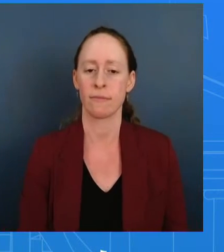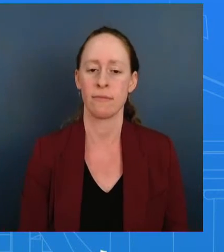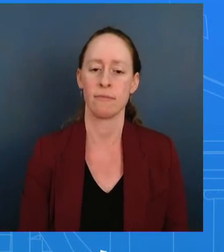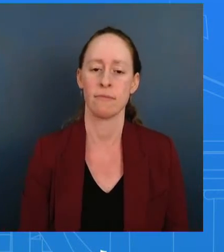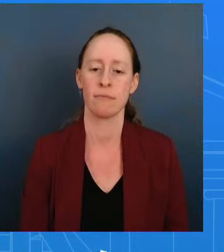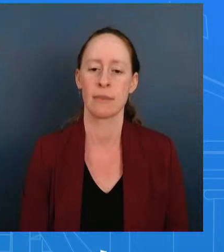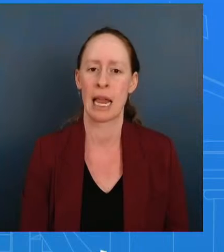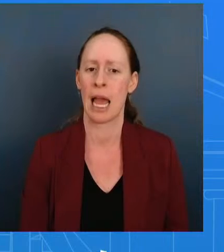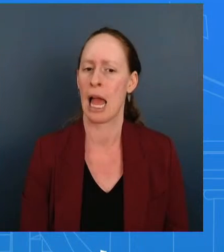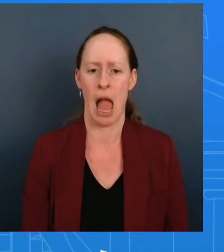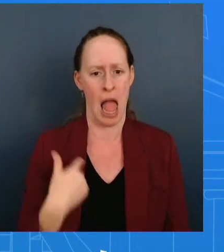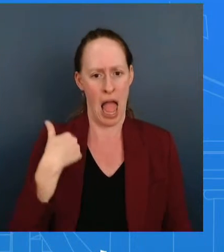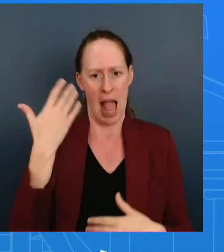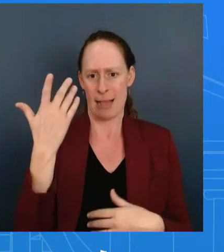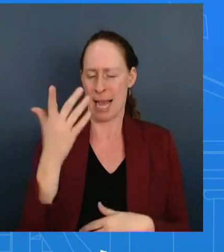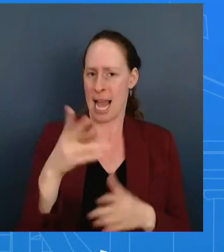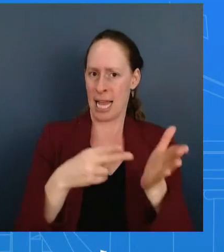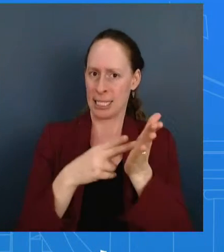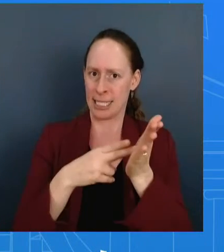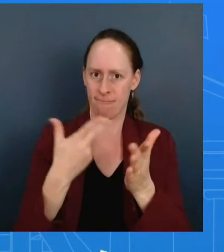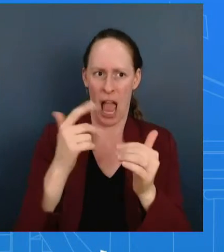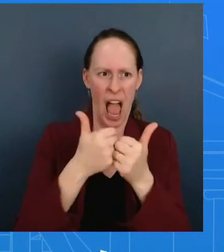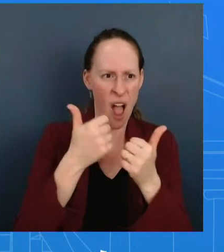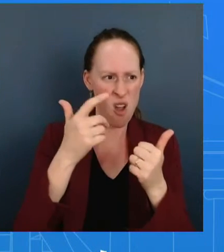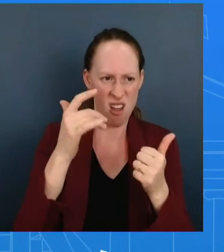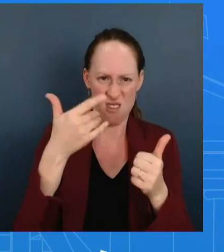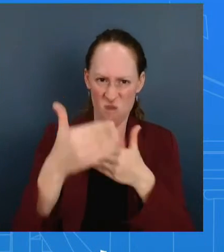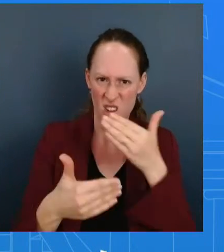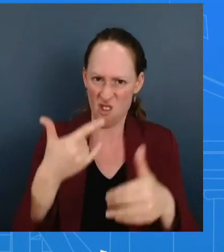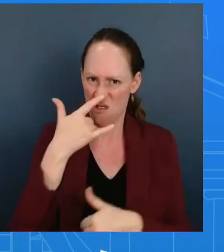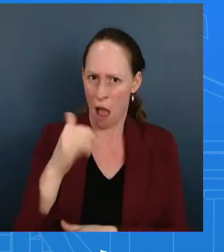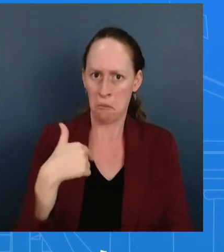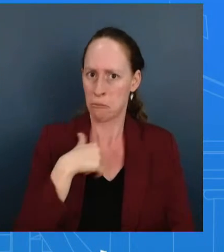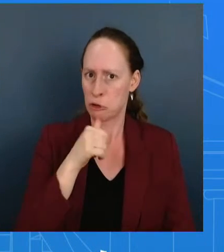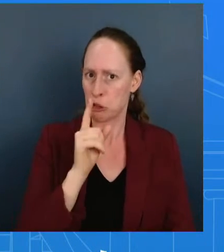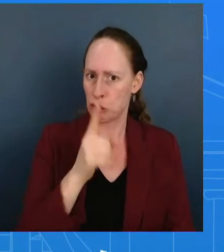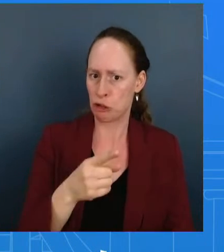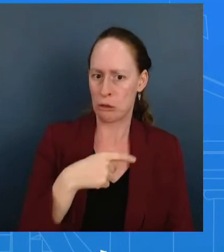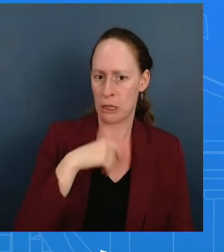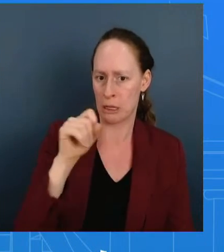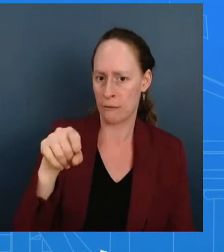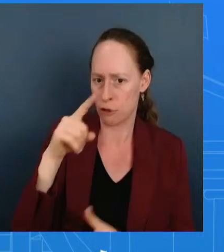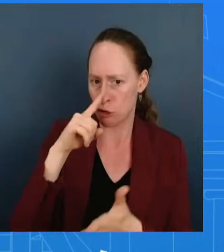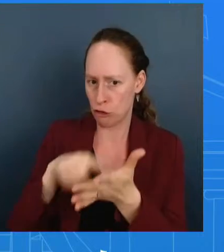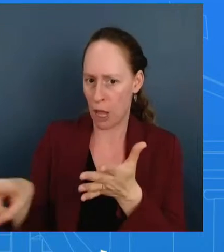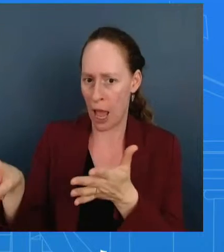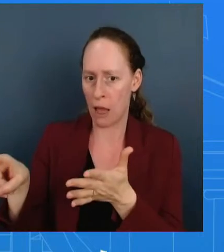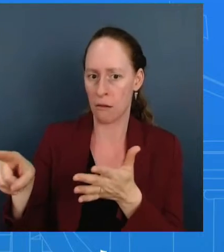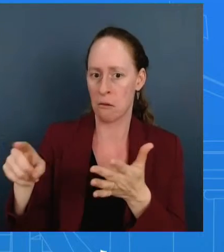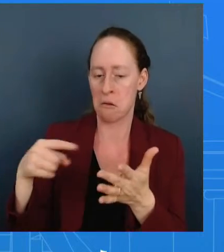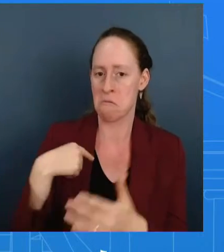we'll share that information with the -- with the powers that be. I just don't want to get into a back-and-forth on that particular question.